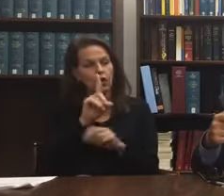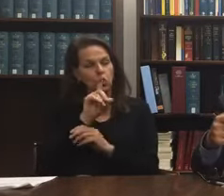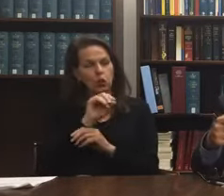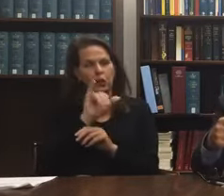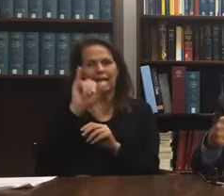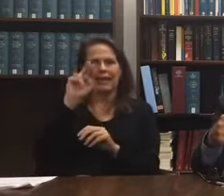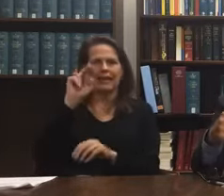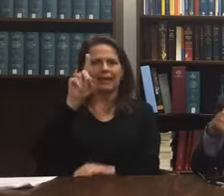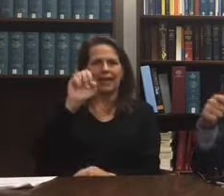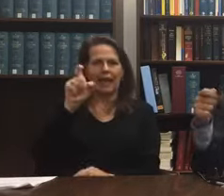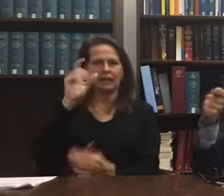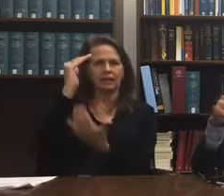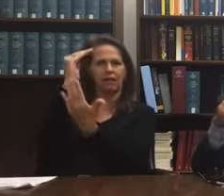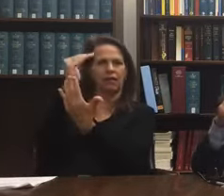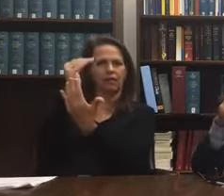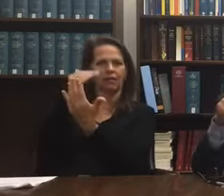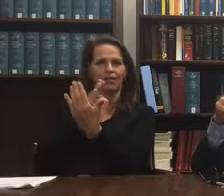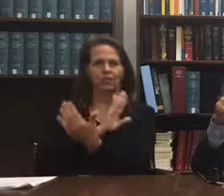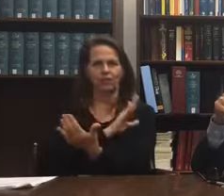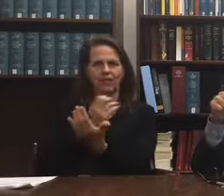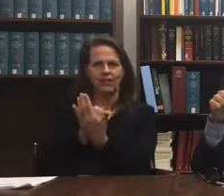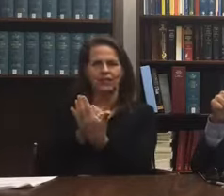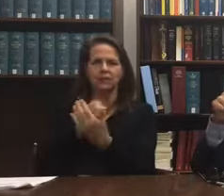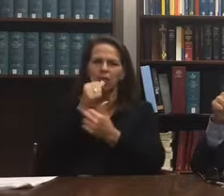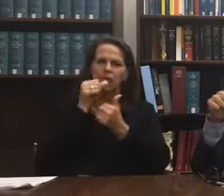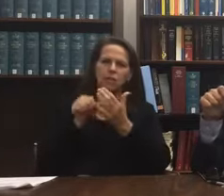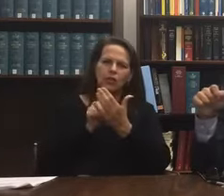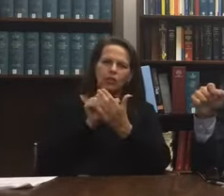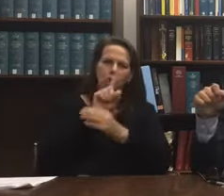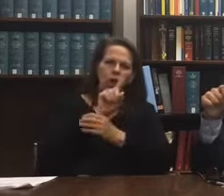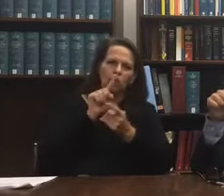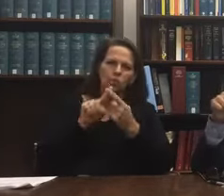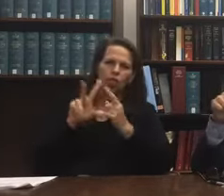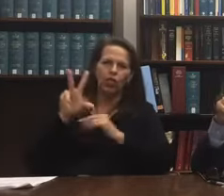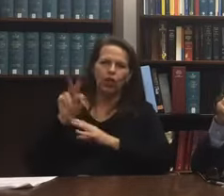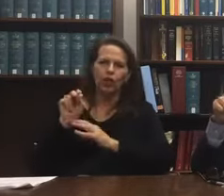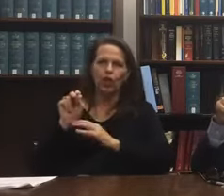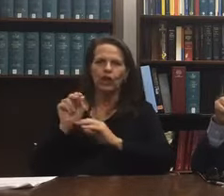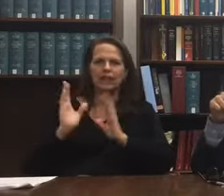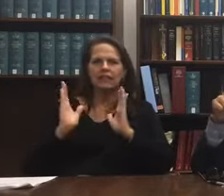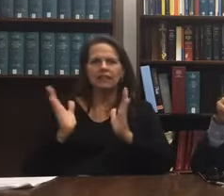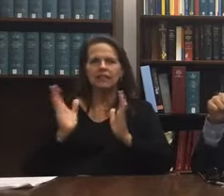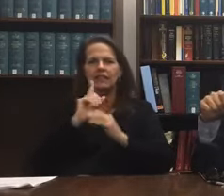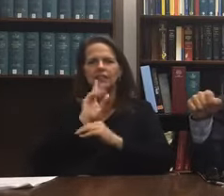evidence and say you know pages 1 through 30 are the is the prior request